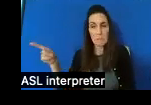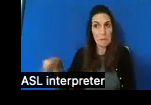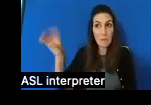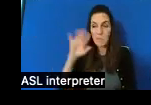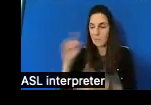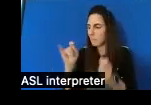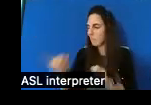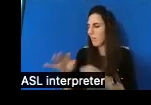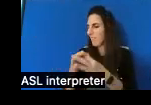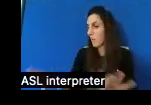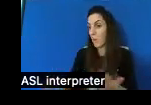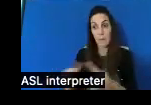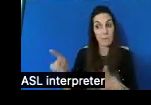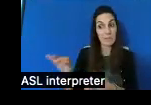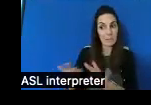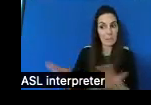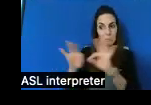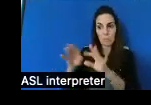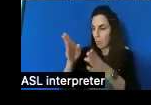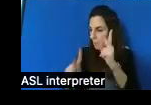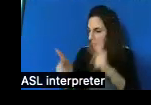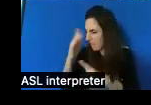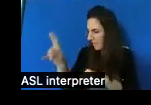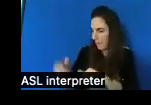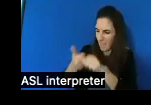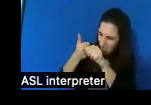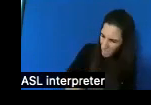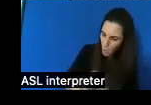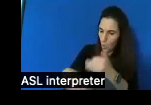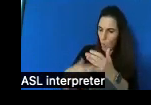trustee has got to adhere to all the rules of the trust they're going to protect our assets if